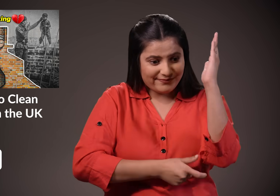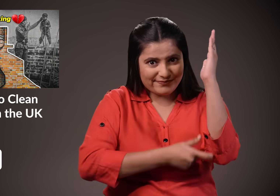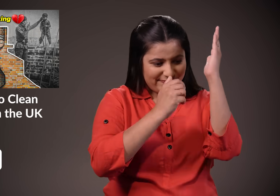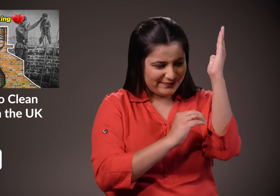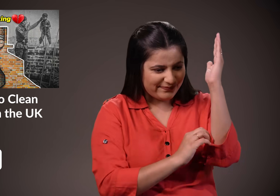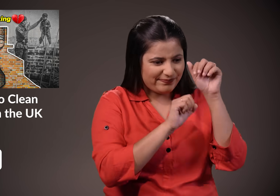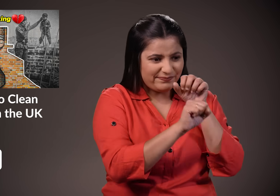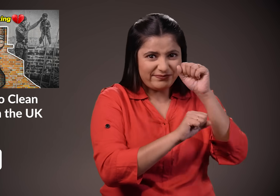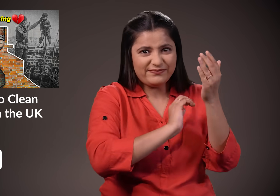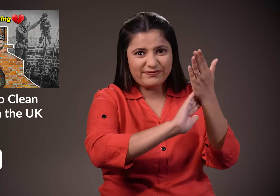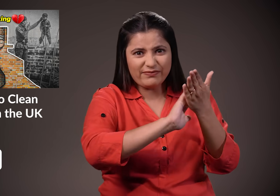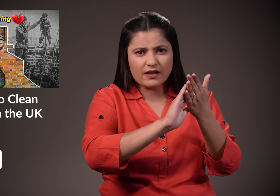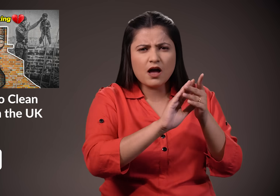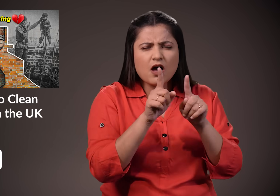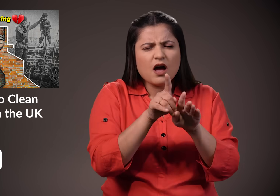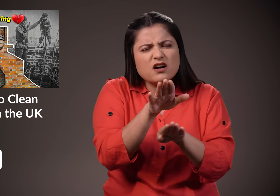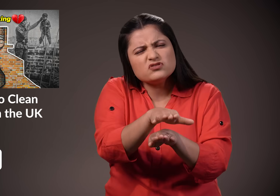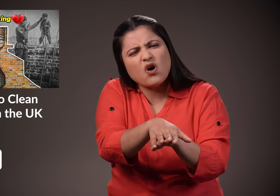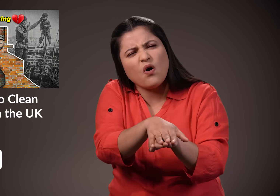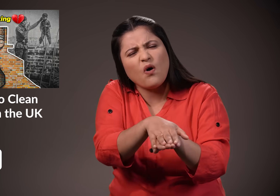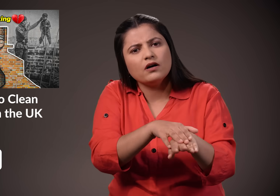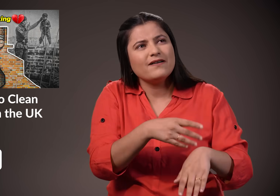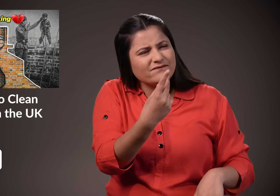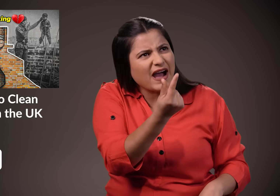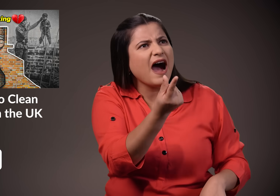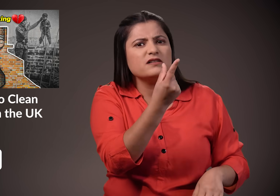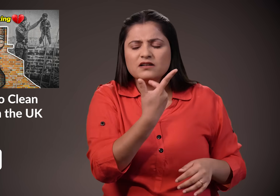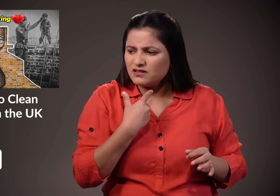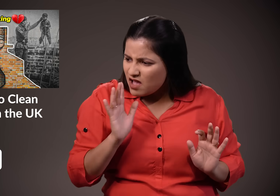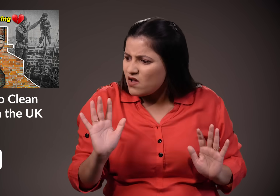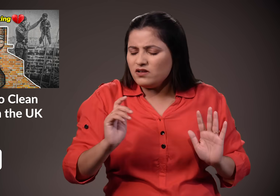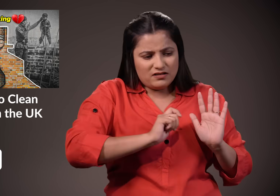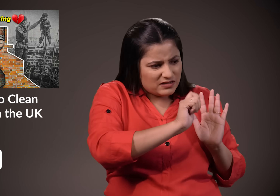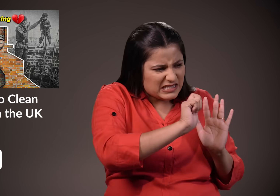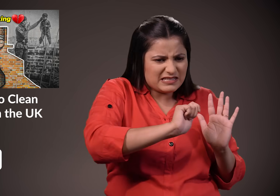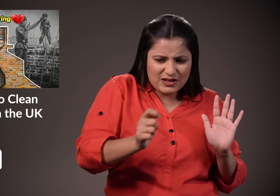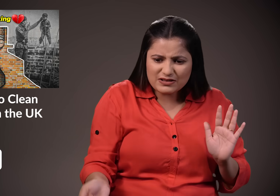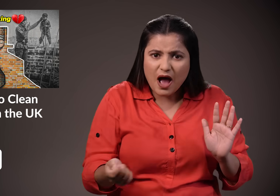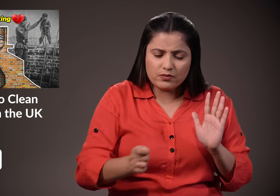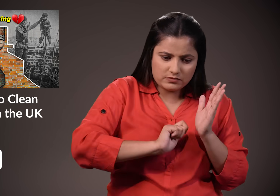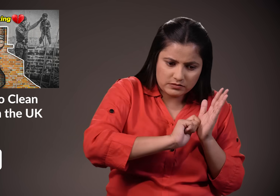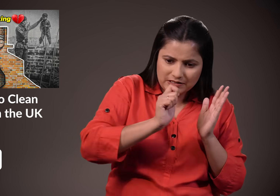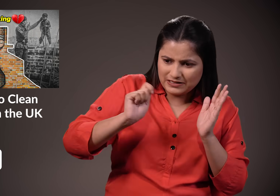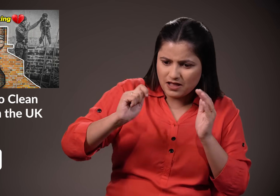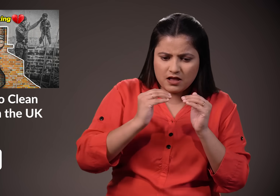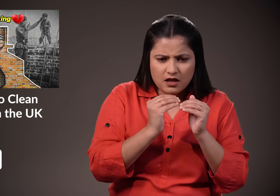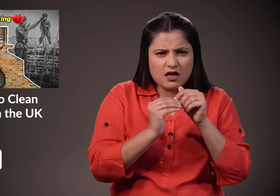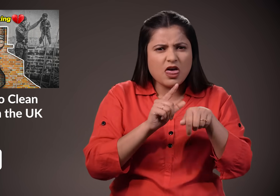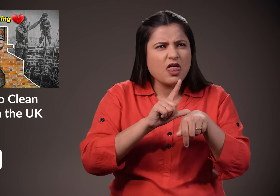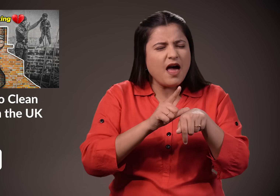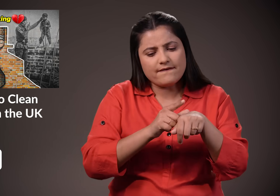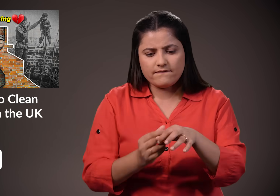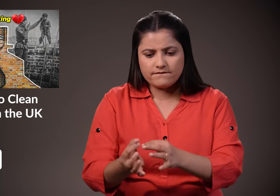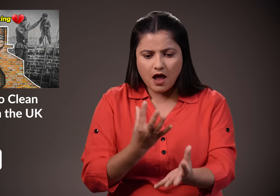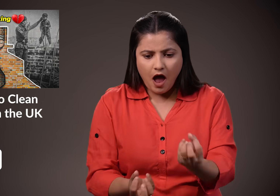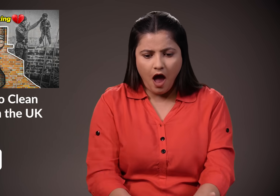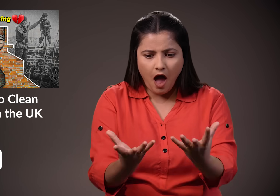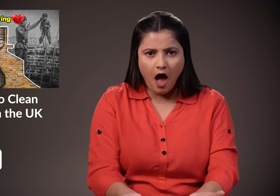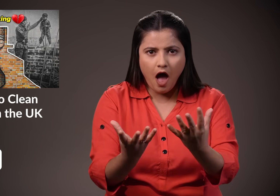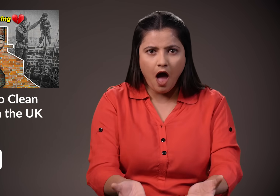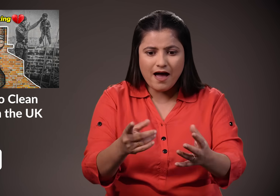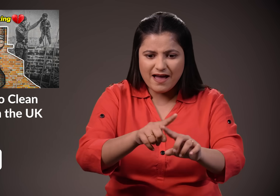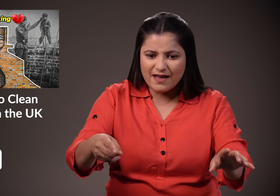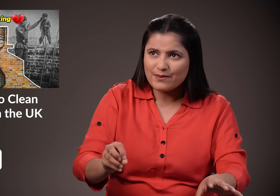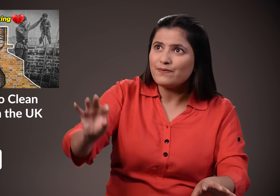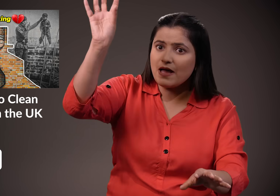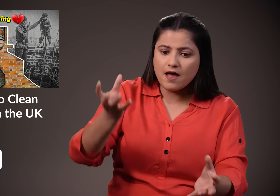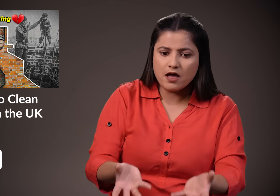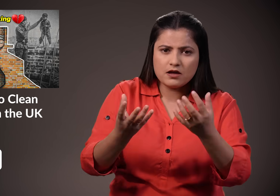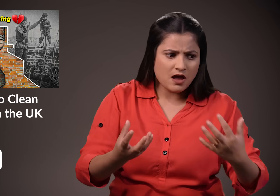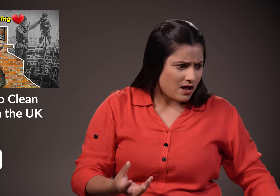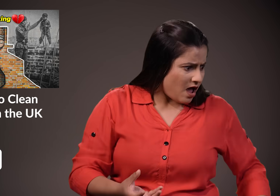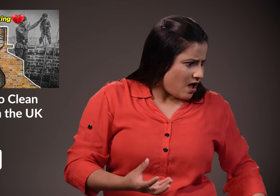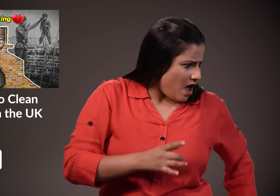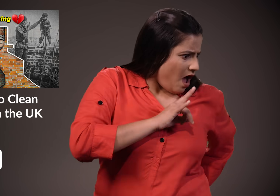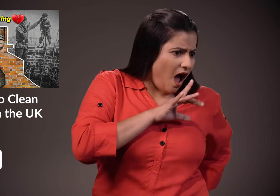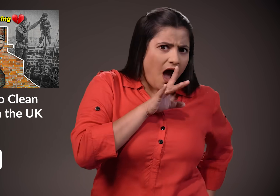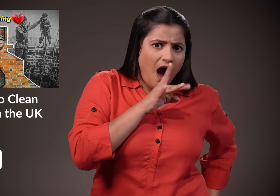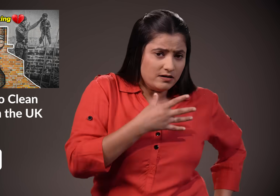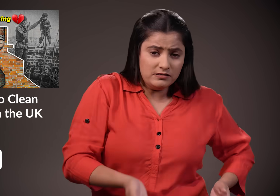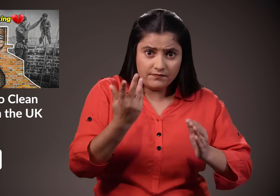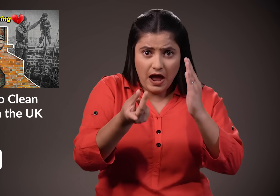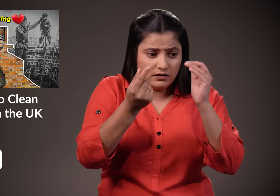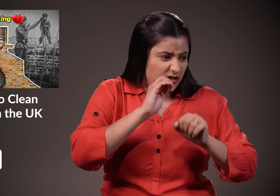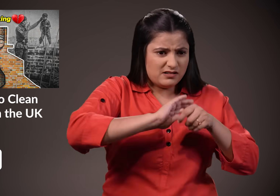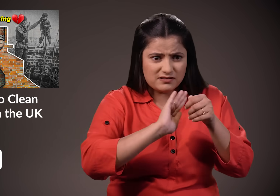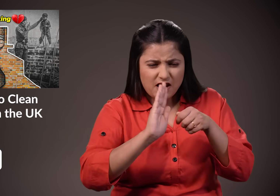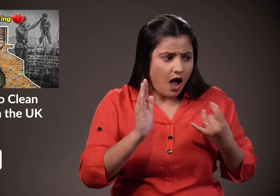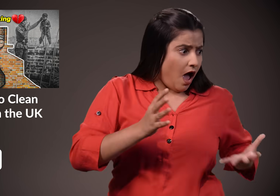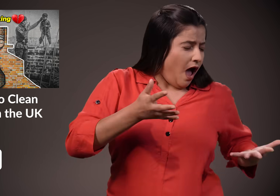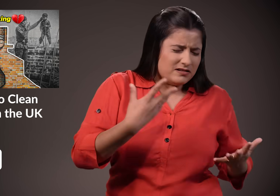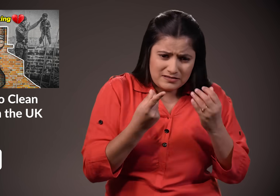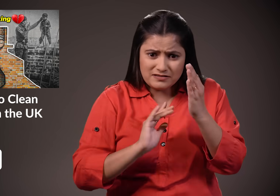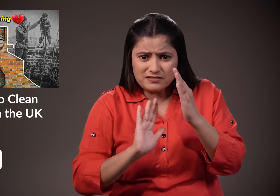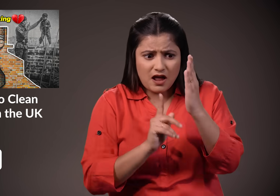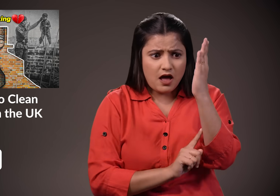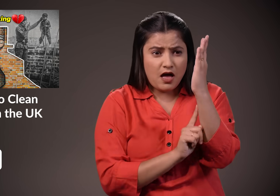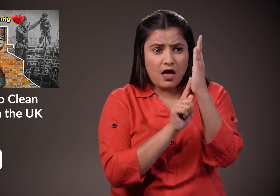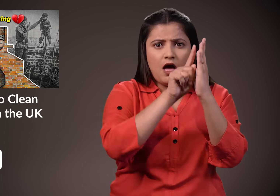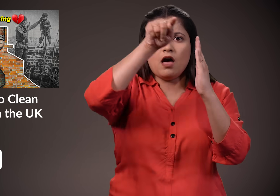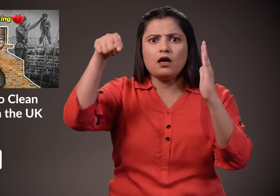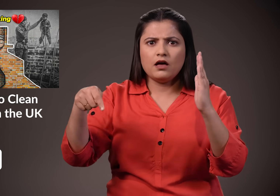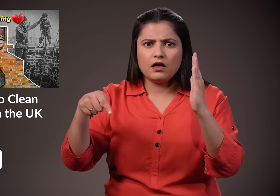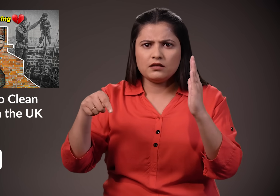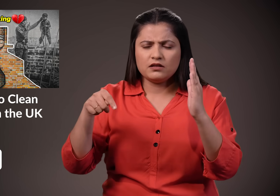Sometimes their cold-hearted masters would light fires in the fireplace to speed up the boys to climb more quickly.